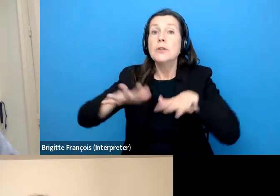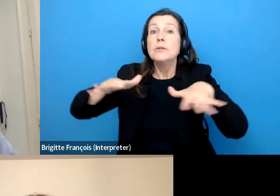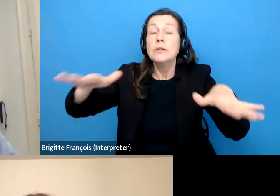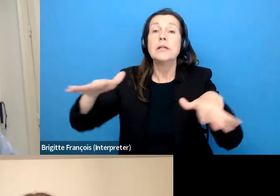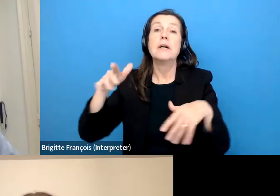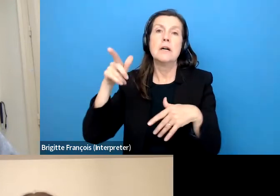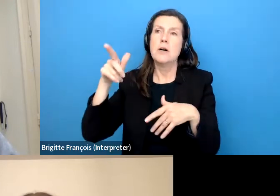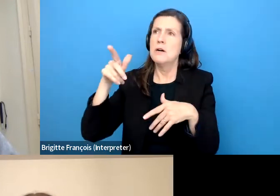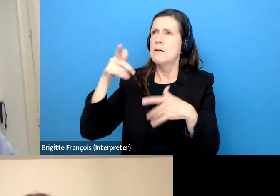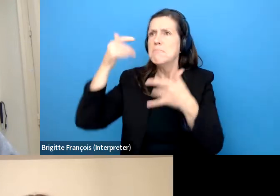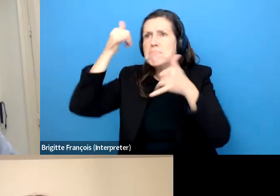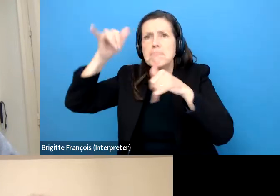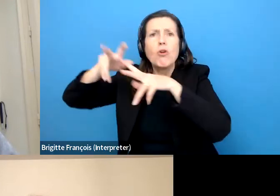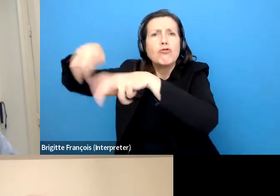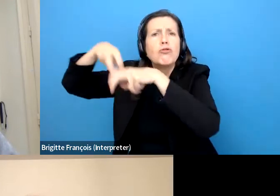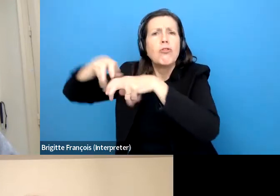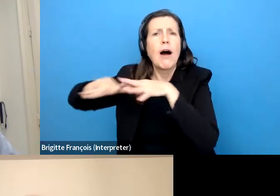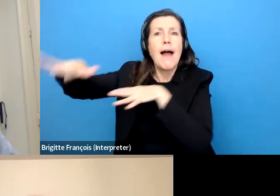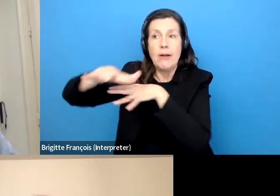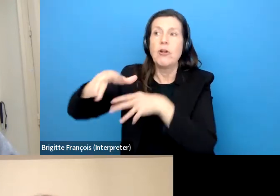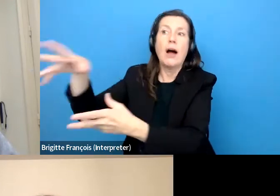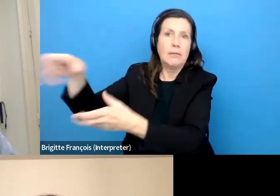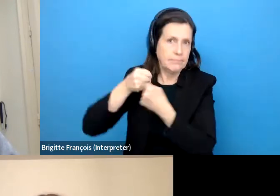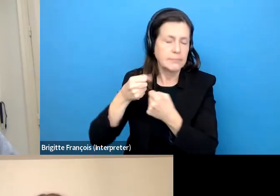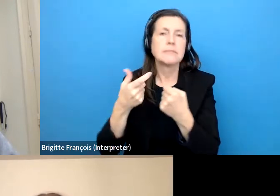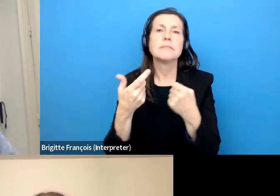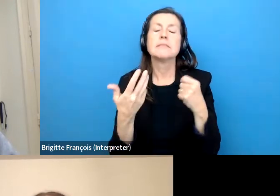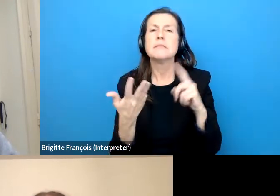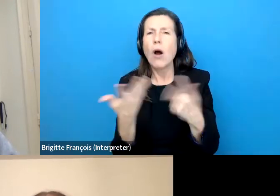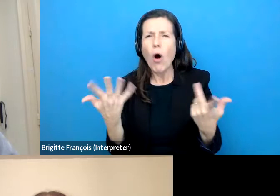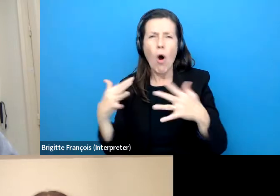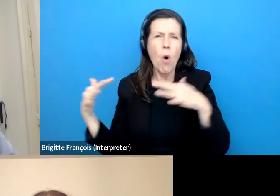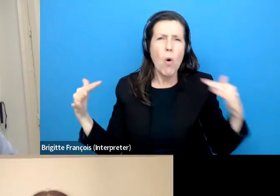and displaced women from conflict and post-conflict settings.